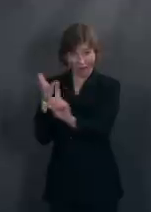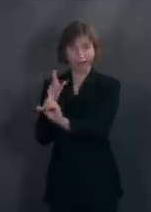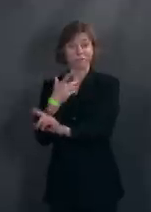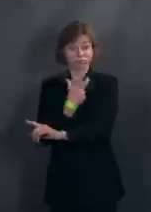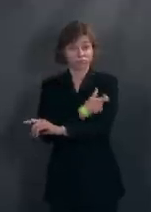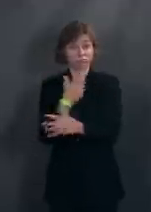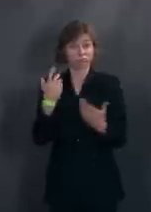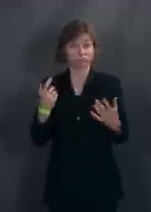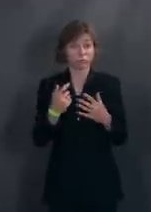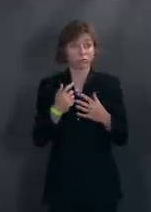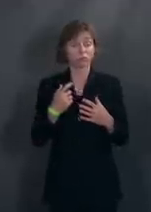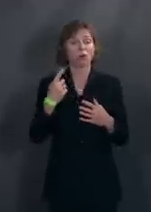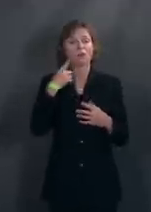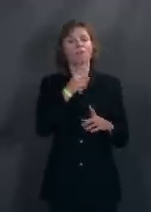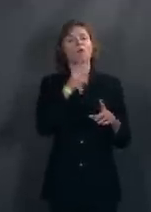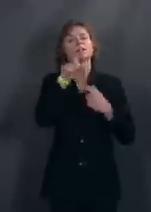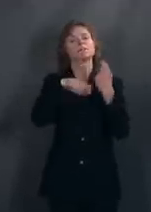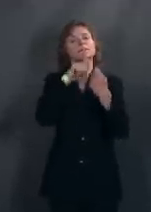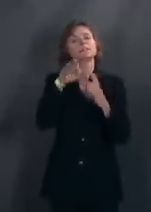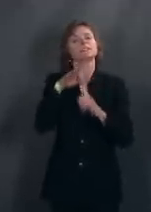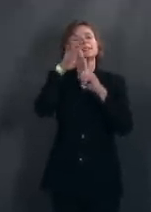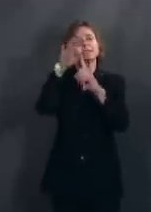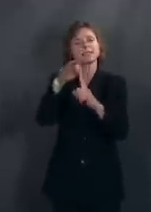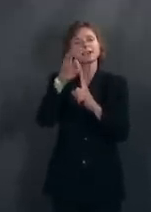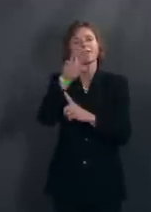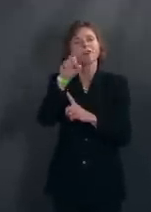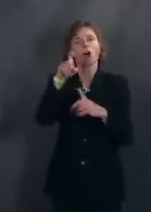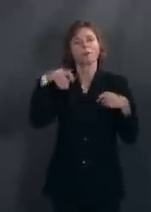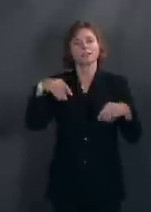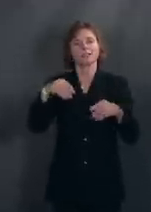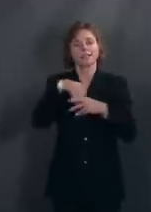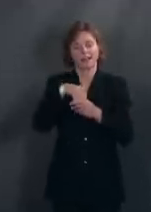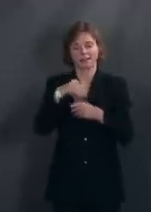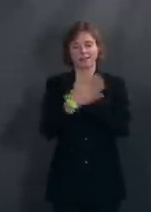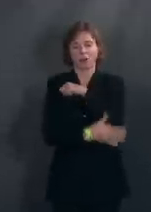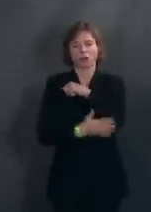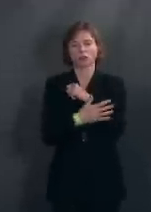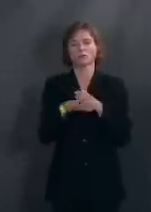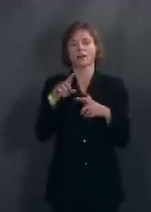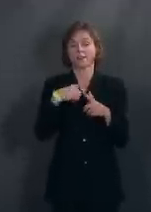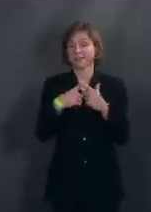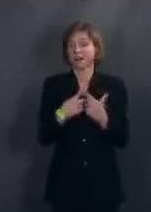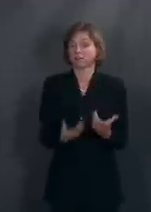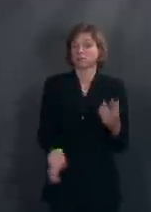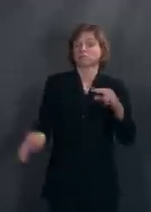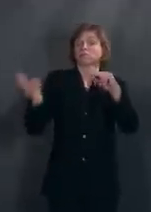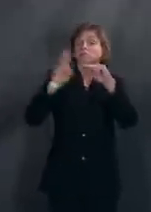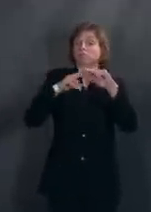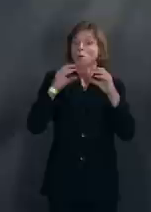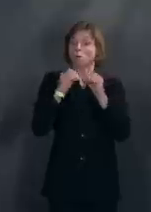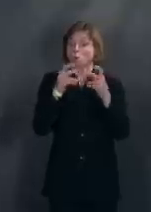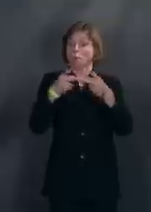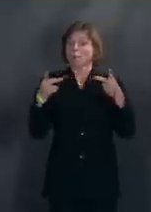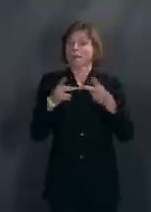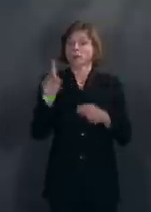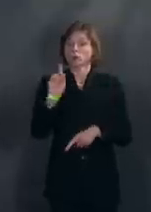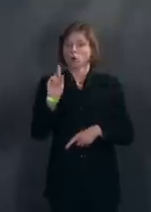This will provide more sites for people to get vaccinated in their communities, and it's an important component to delivering vaccines equitably.